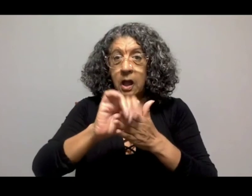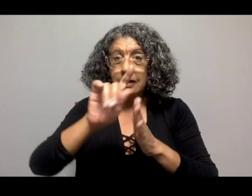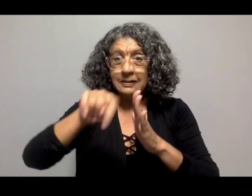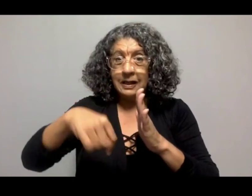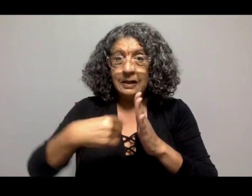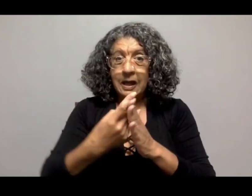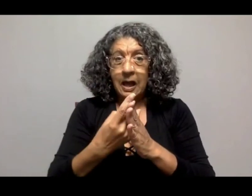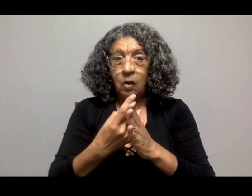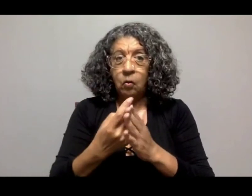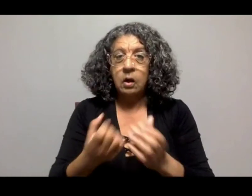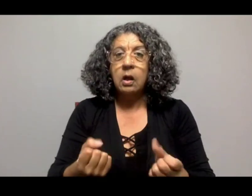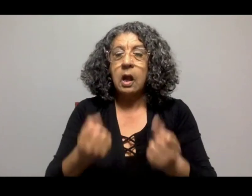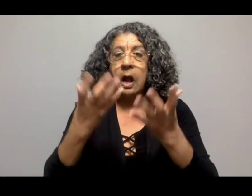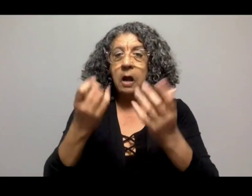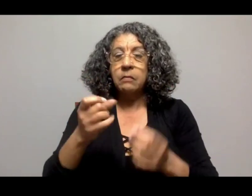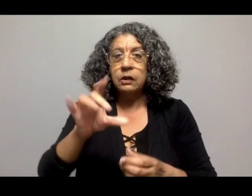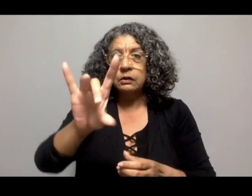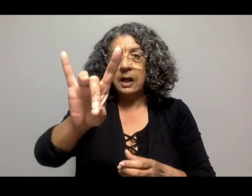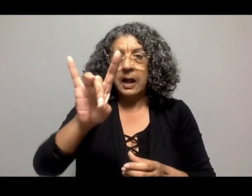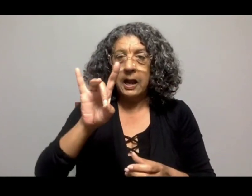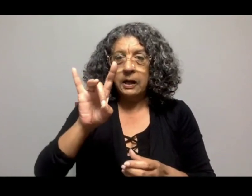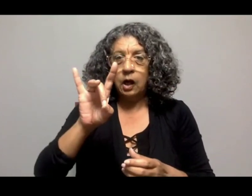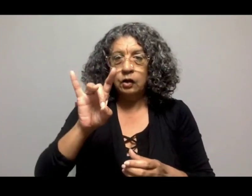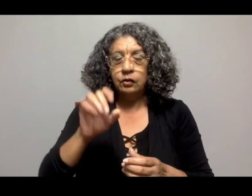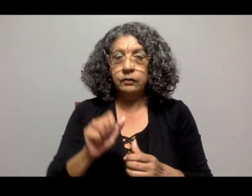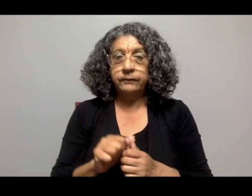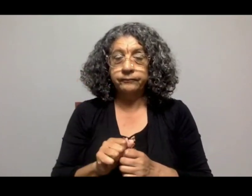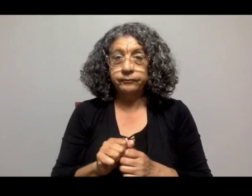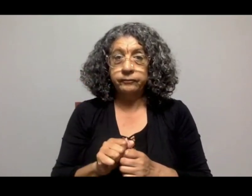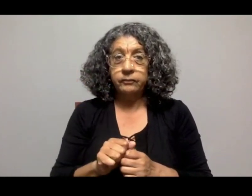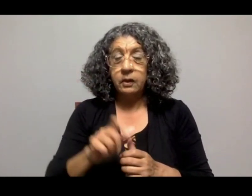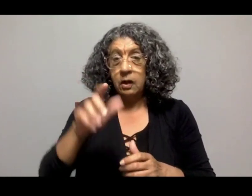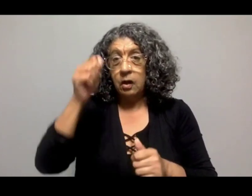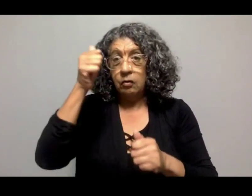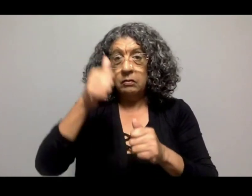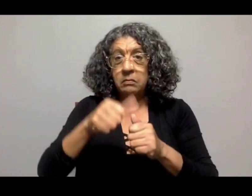and you get paid $20 an hour that'll be $800 for the week.